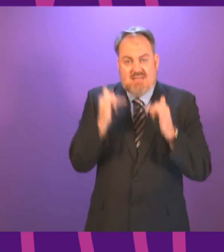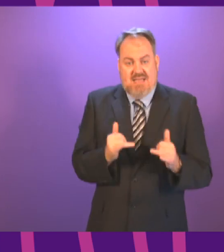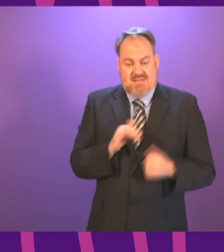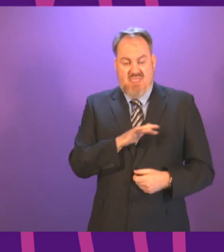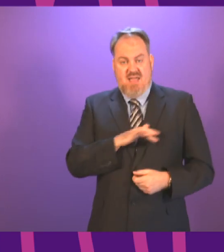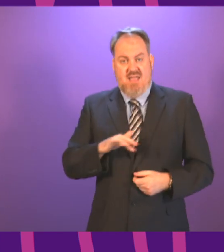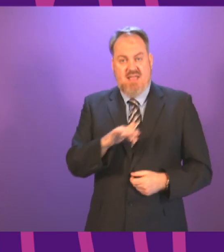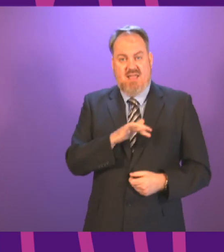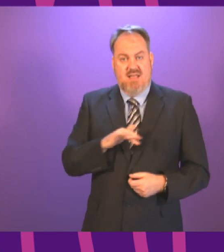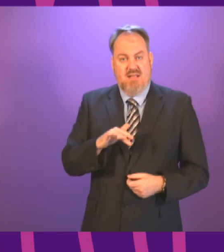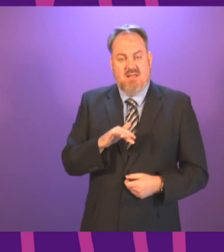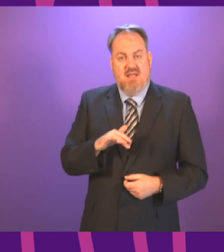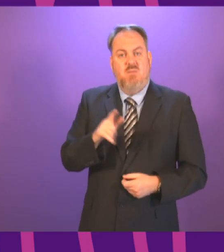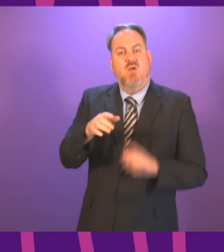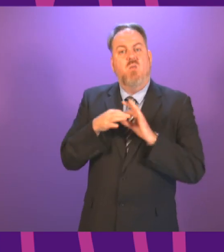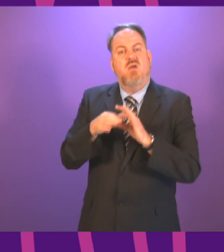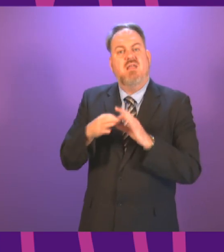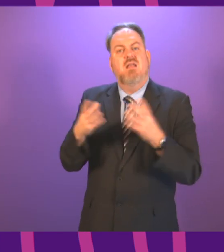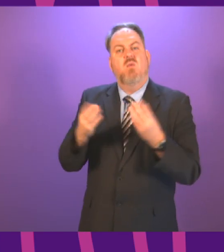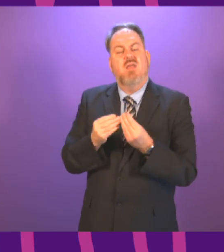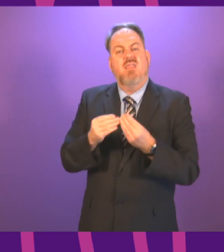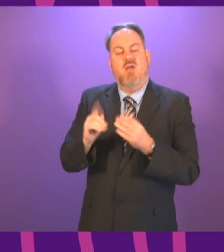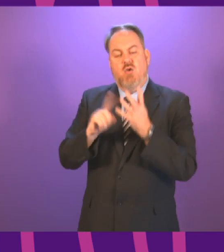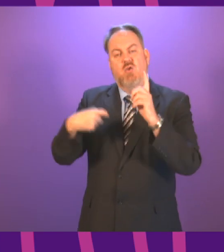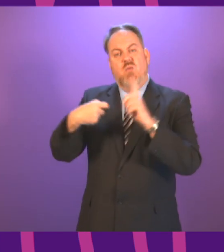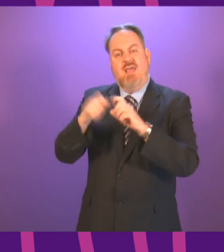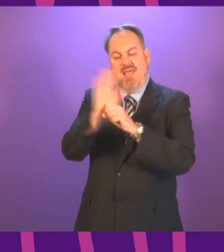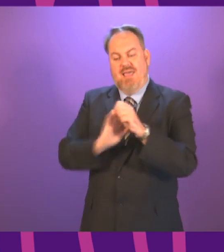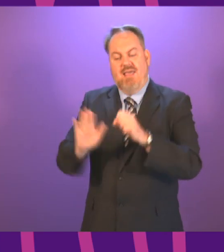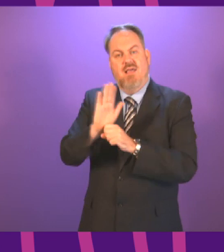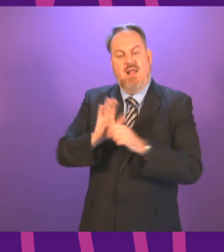that we will see being built through the UK-wide Lighthouse laboratory network. However, we